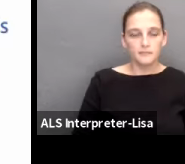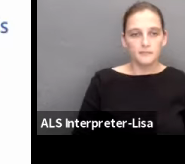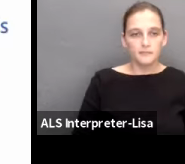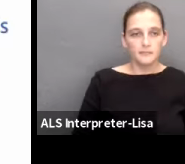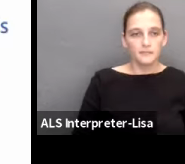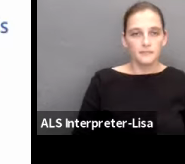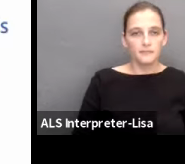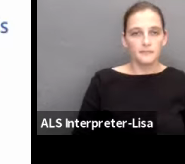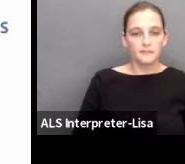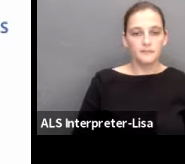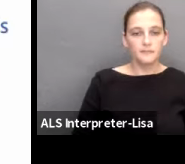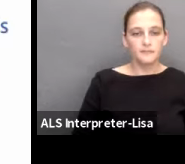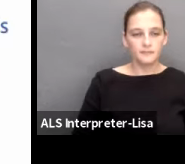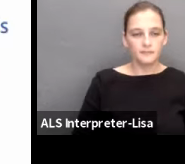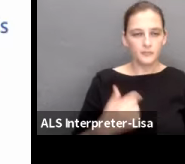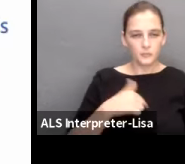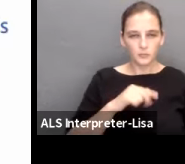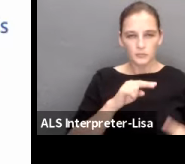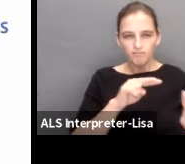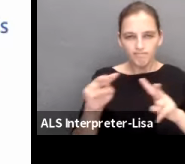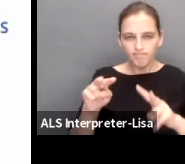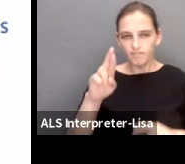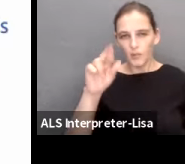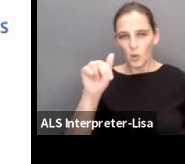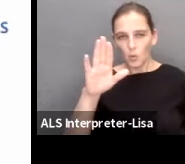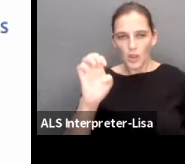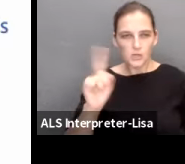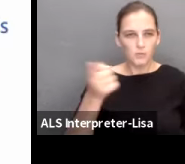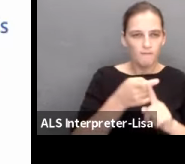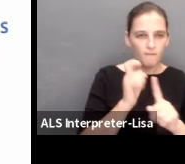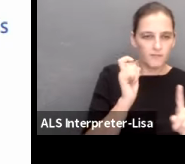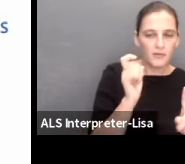We also pay attention to things like race and ethnicity and also something called a